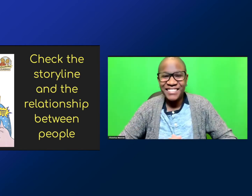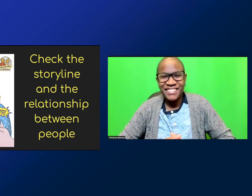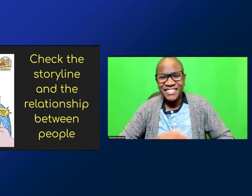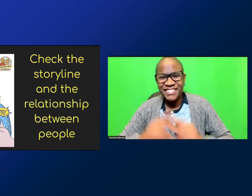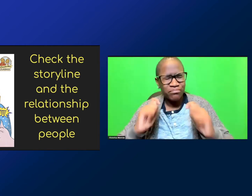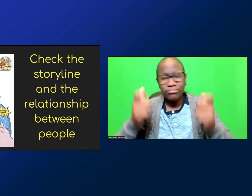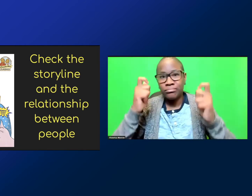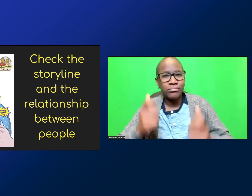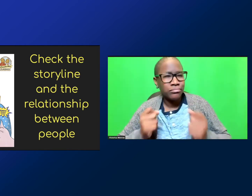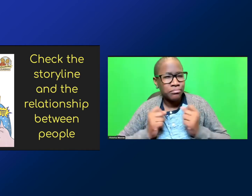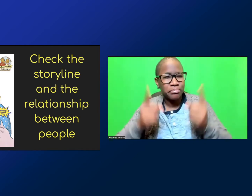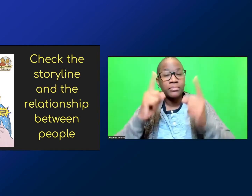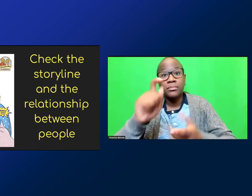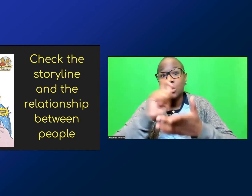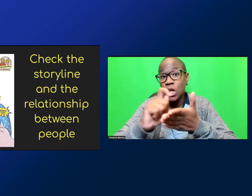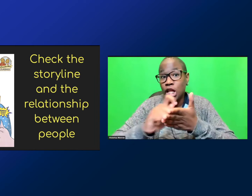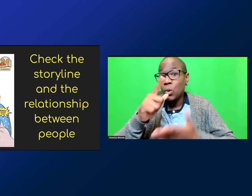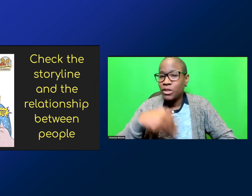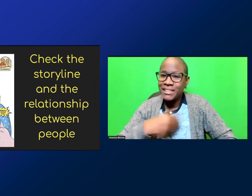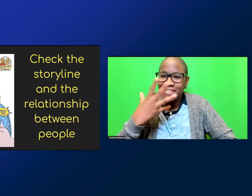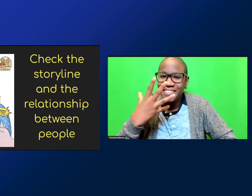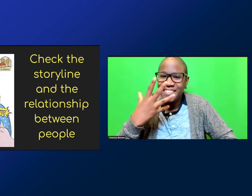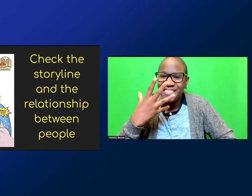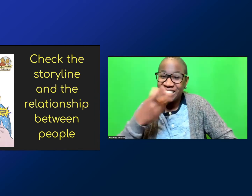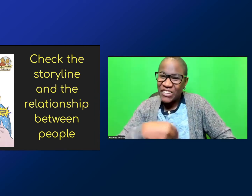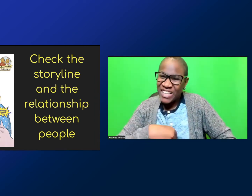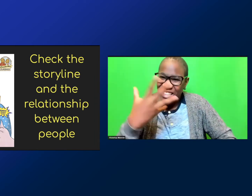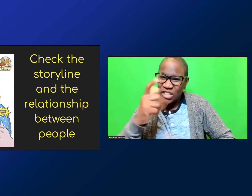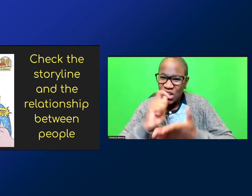african origin you know making the connection between a black continent and monkeys that's